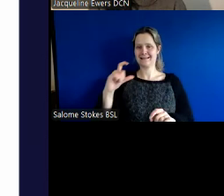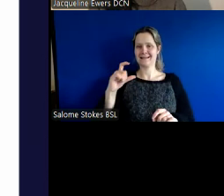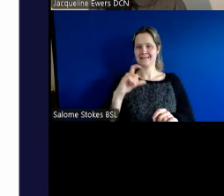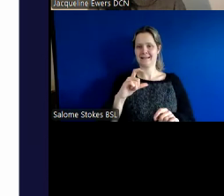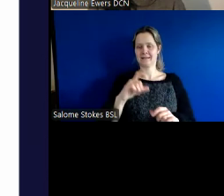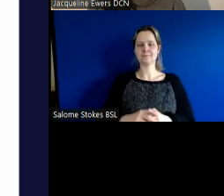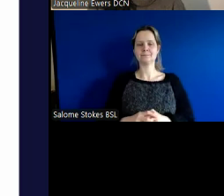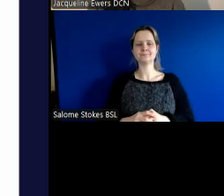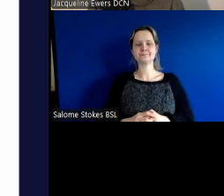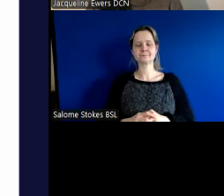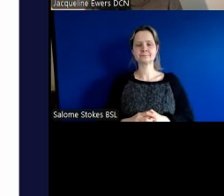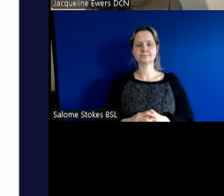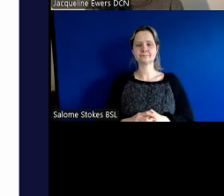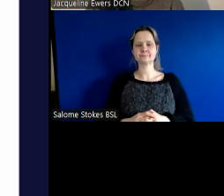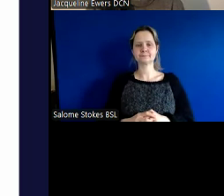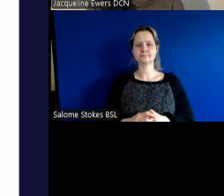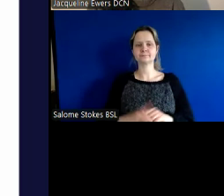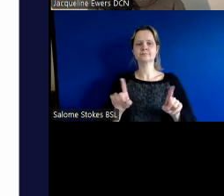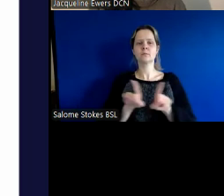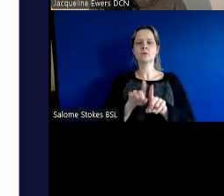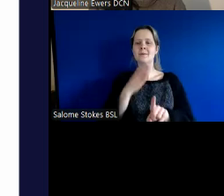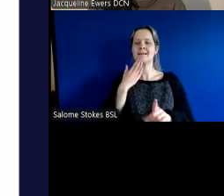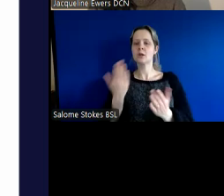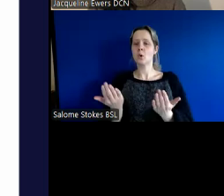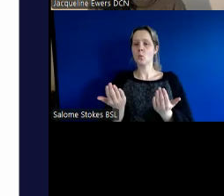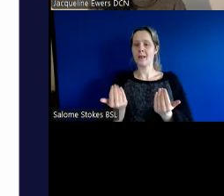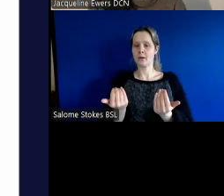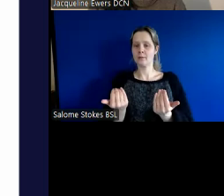I'd just like to welcome our two British Sign Language,